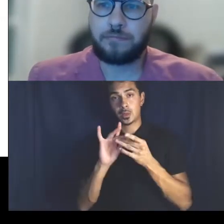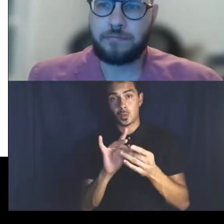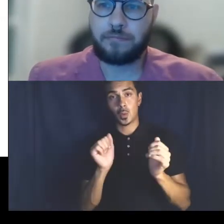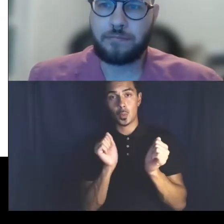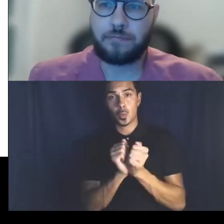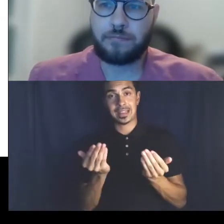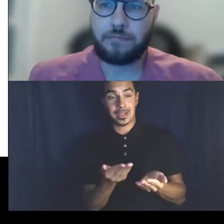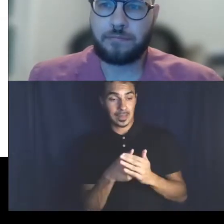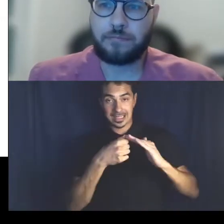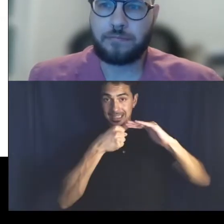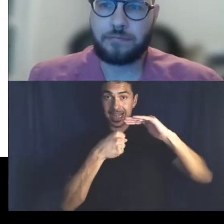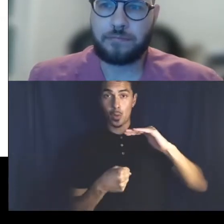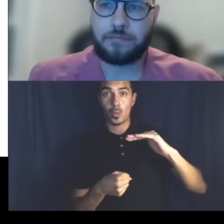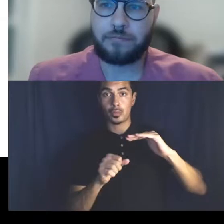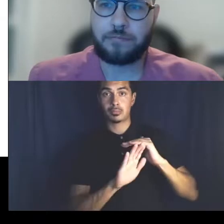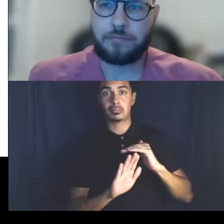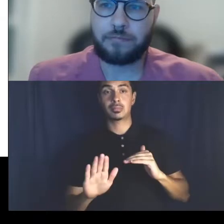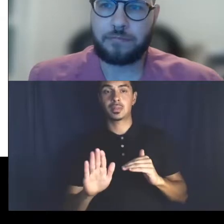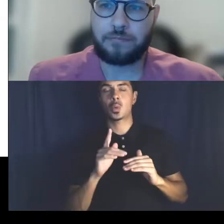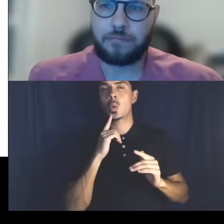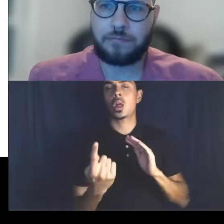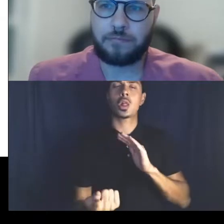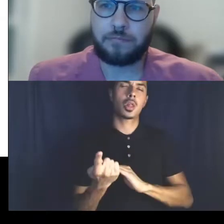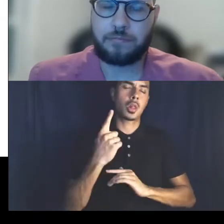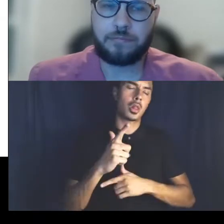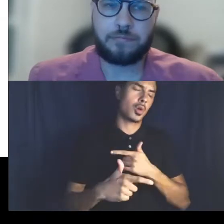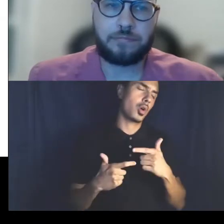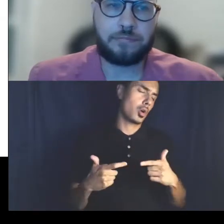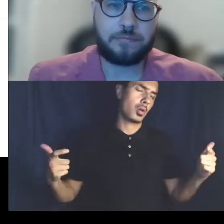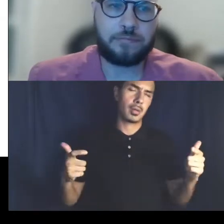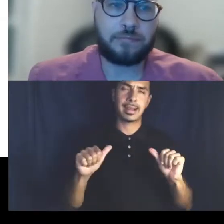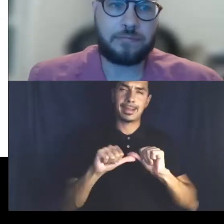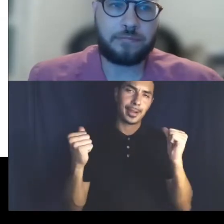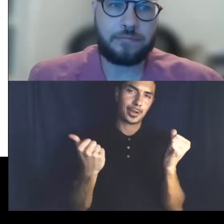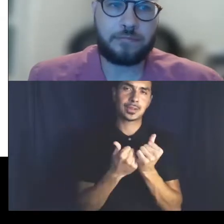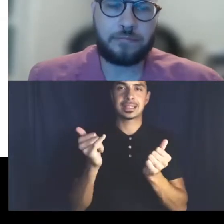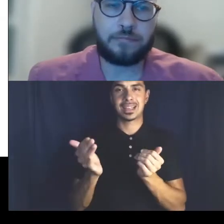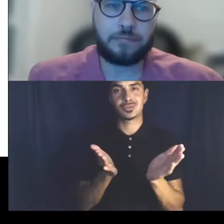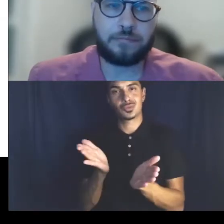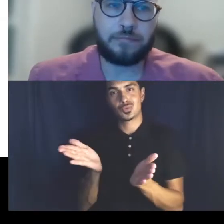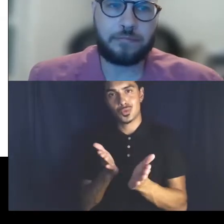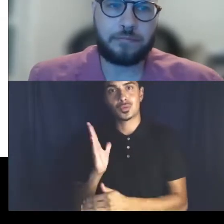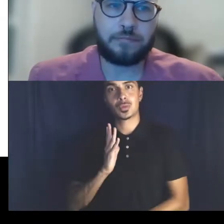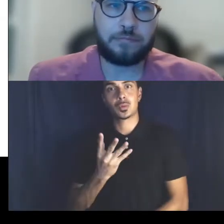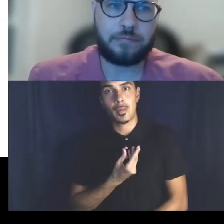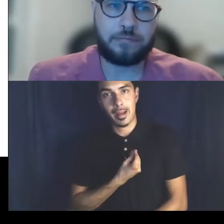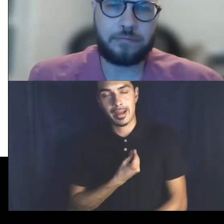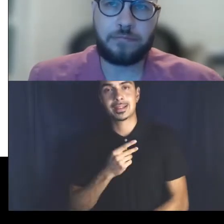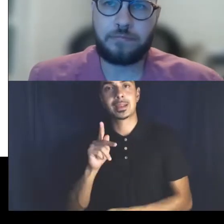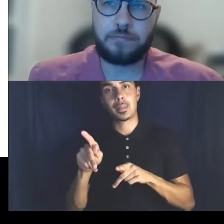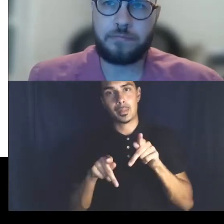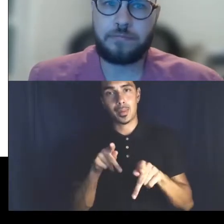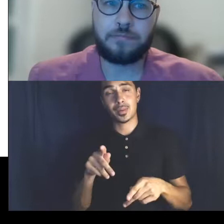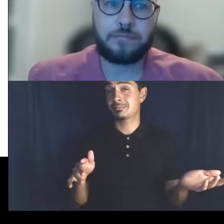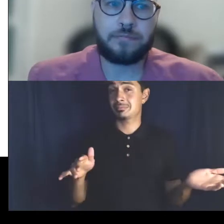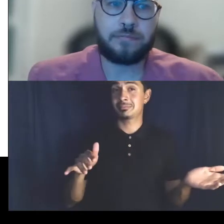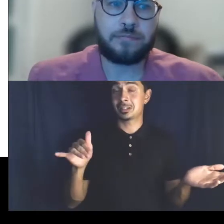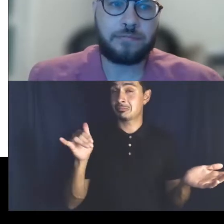is actually one of the largest agencies in the country that serves trans people, which is pretty cool.